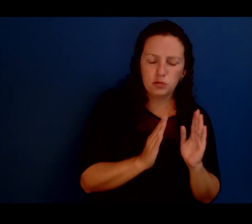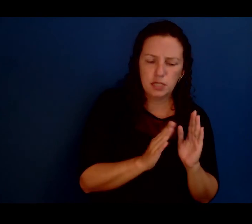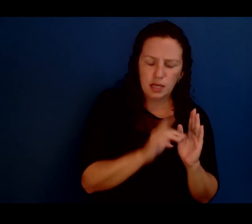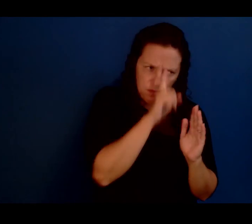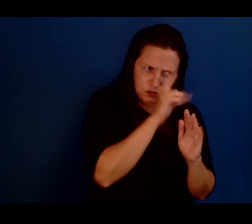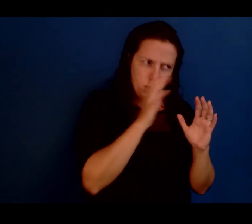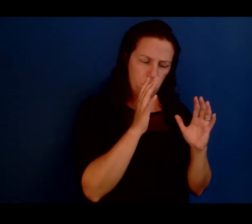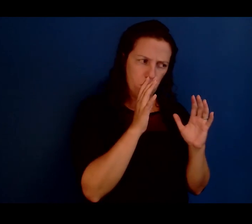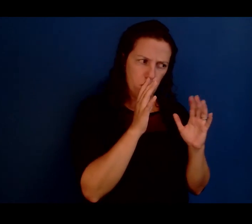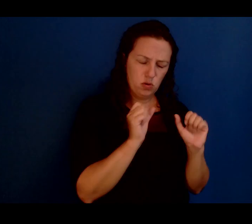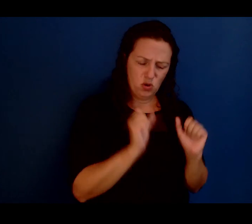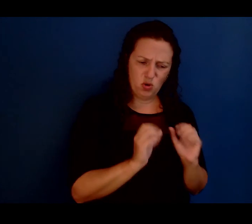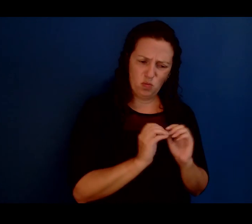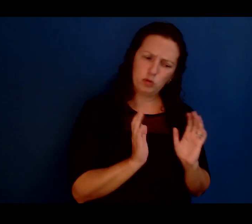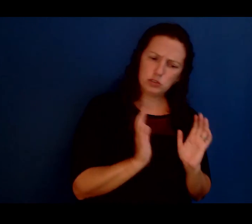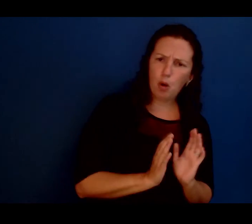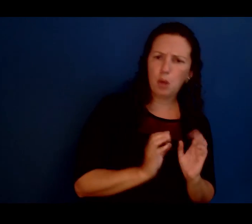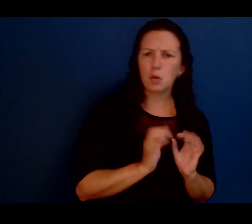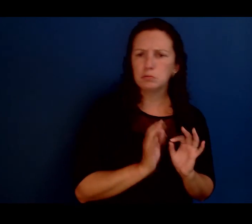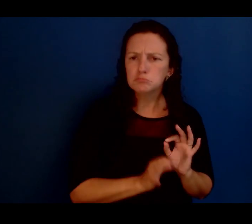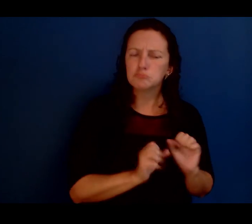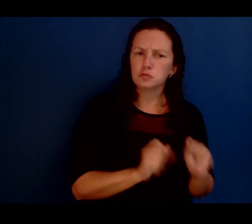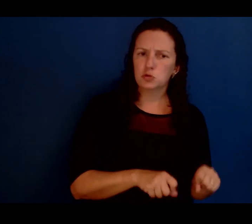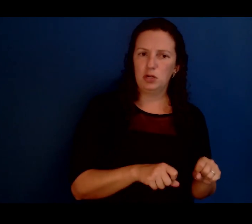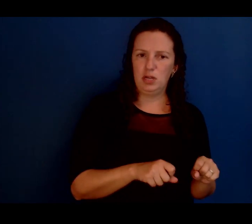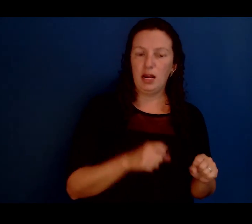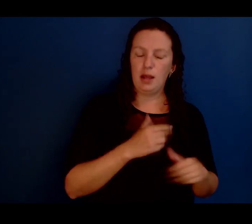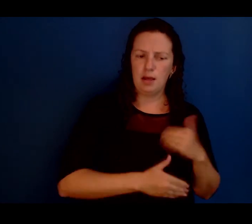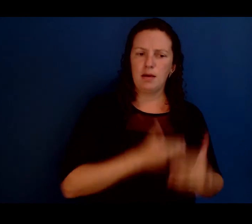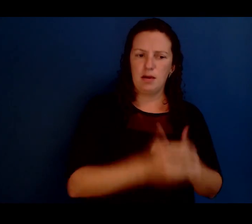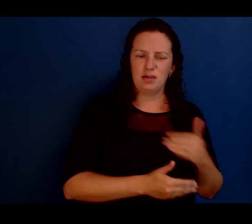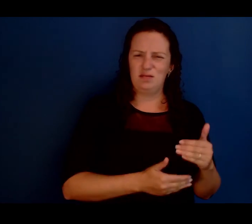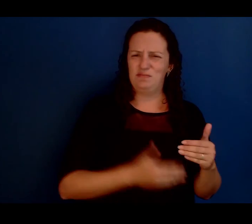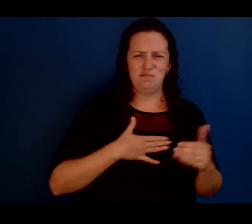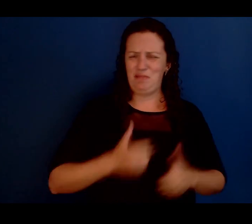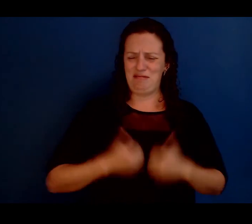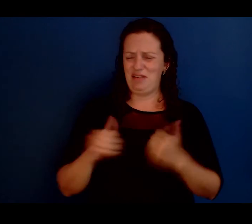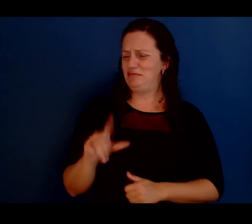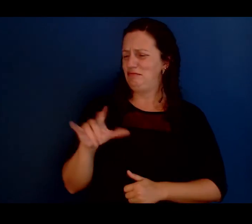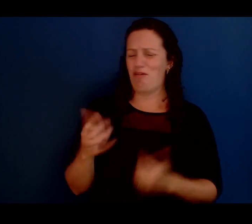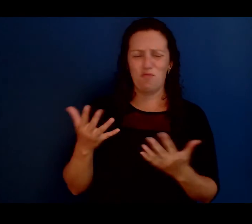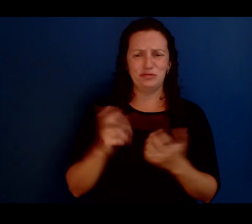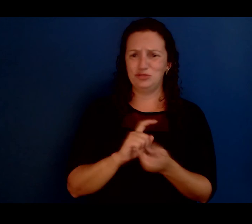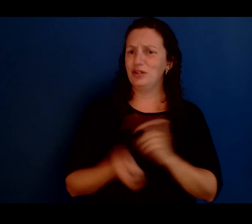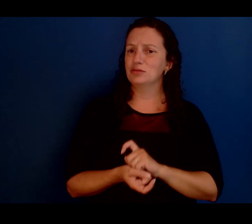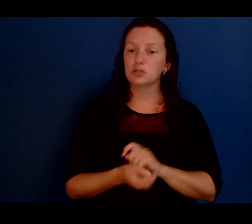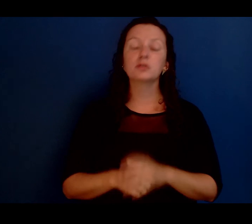And as I got more and more in it, I definitely knew I needed to change up more of my lifestyle. So I went to the architecture program first at PCC